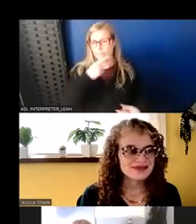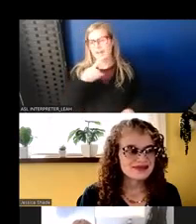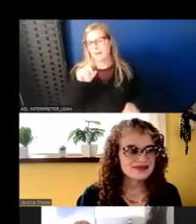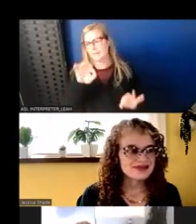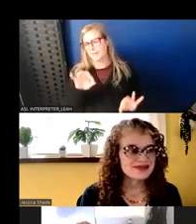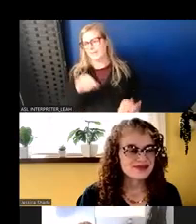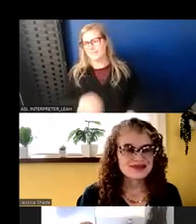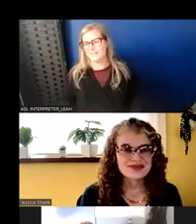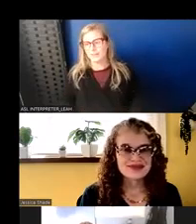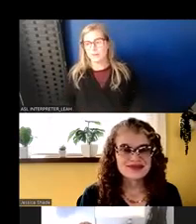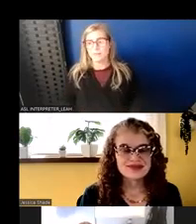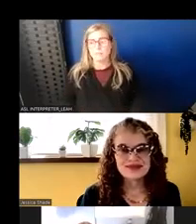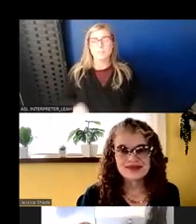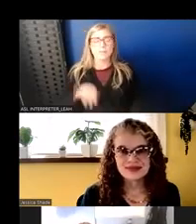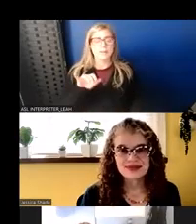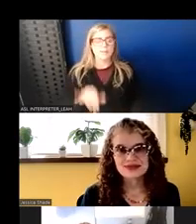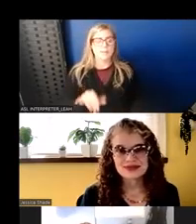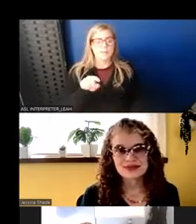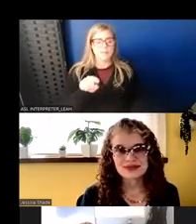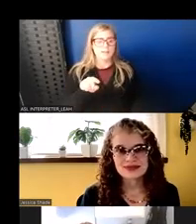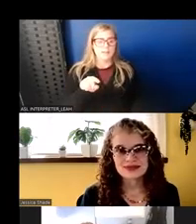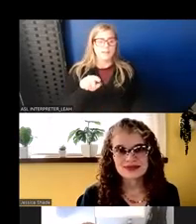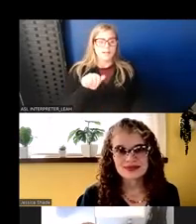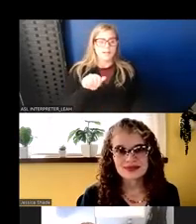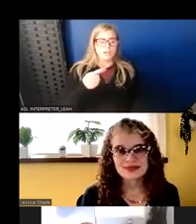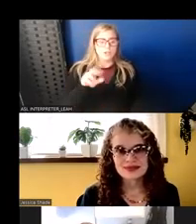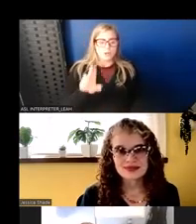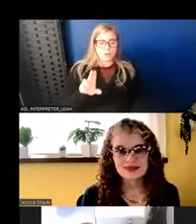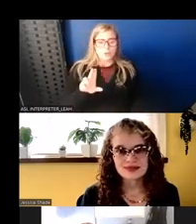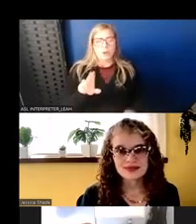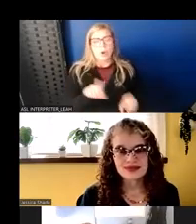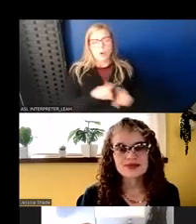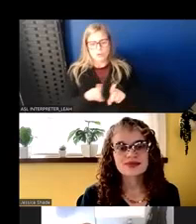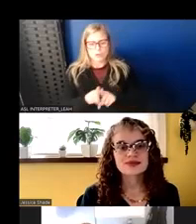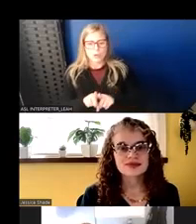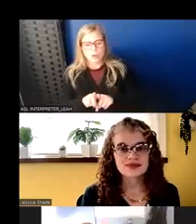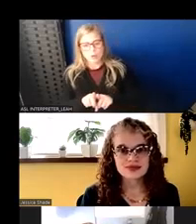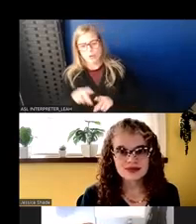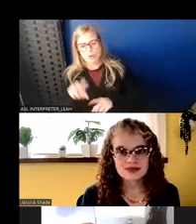So that's the AGU one. And then you also can find us at AAAS in Denver, which is our neck of the woods.